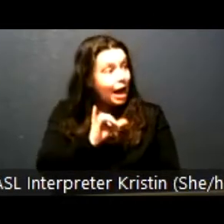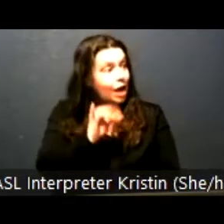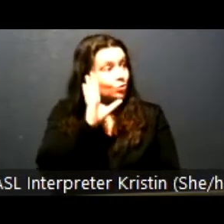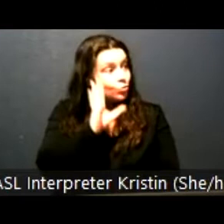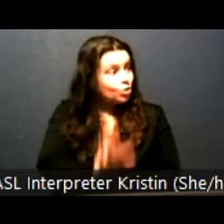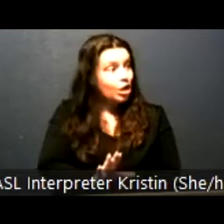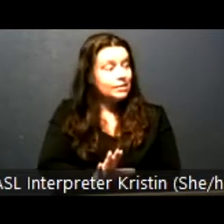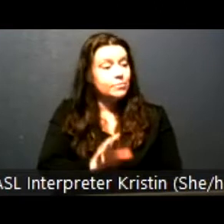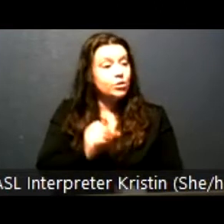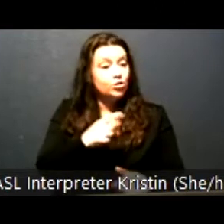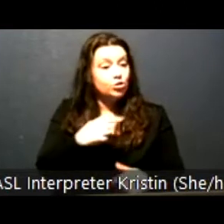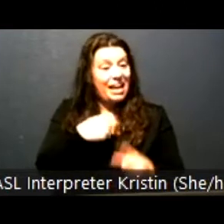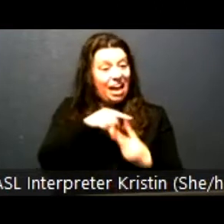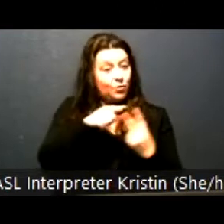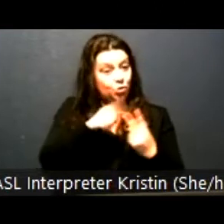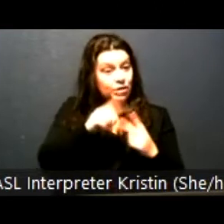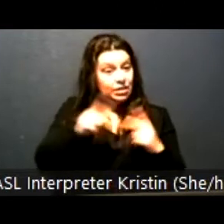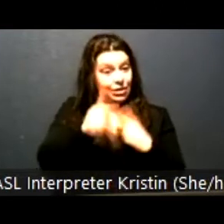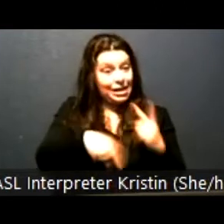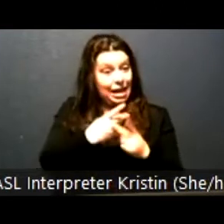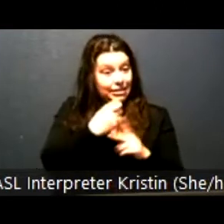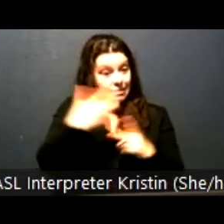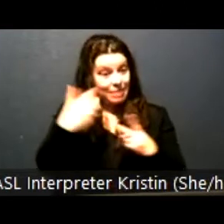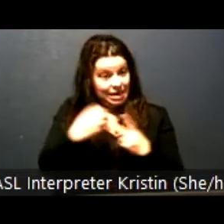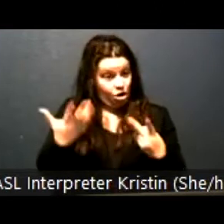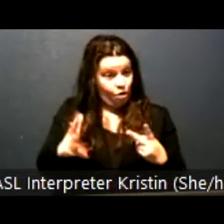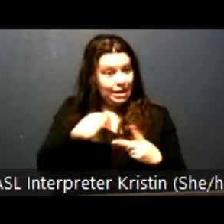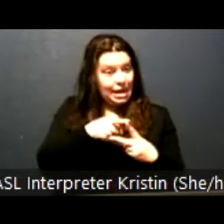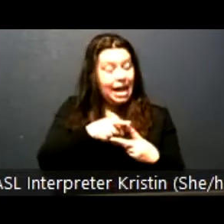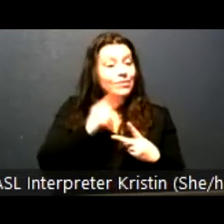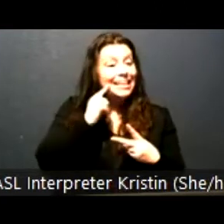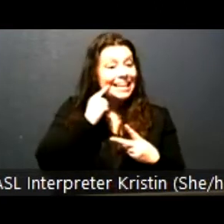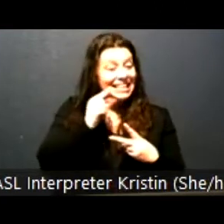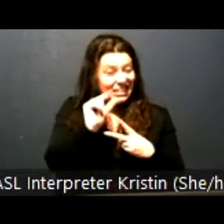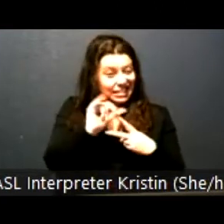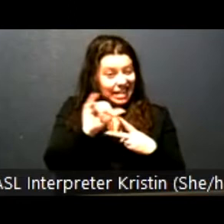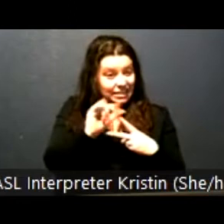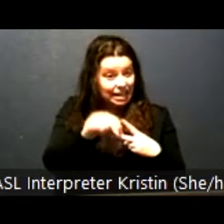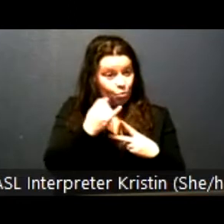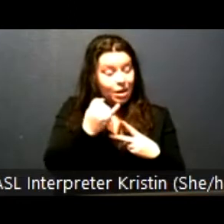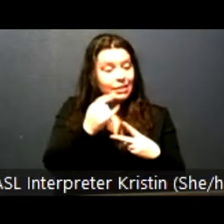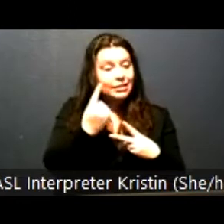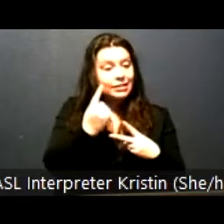geolocators that are really small like a Jelly Belly, and you're attaching those to some